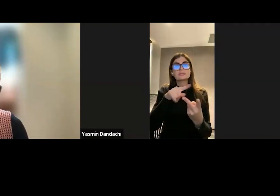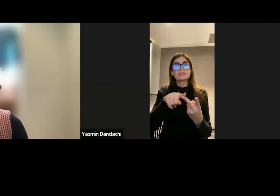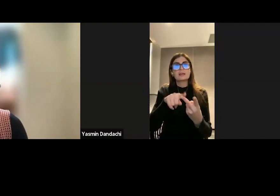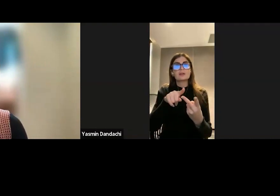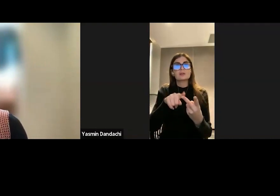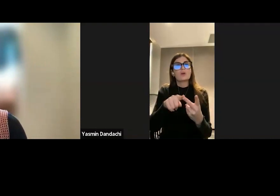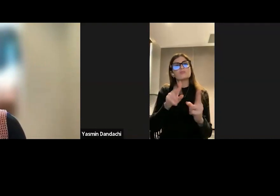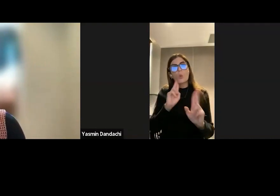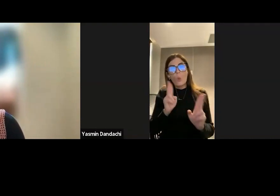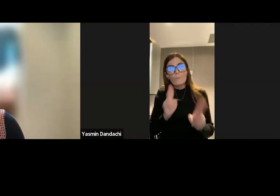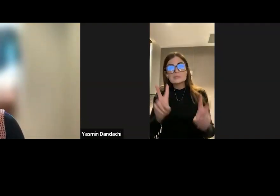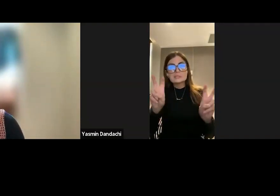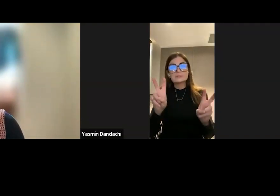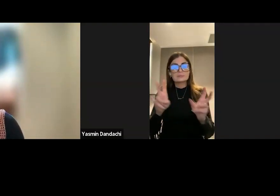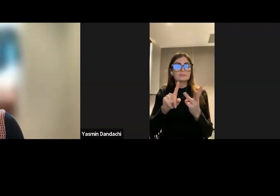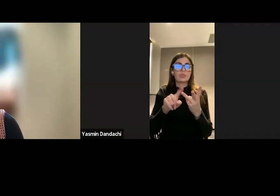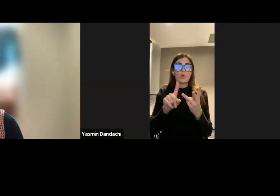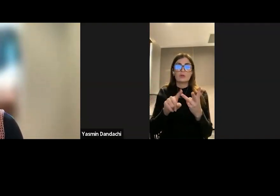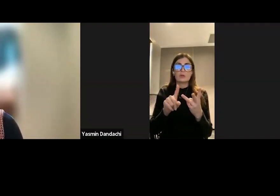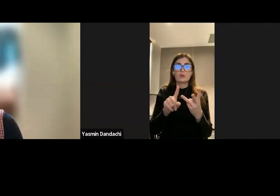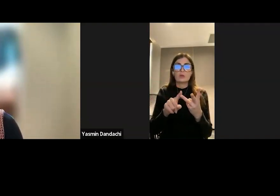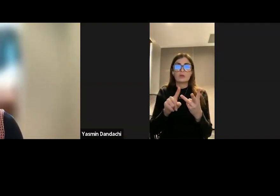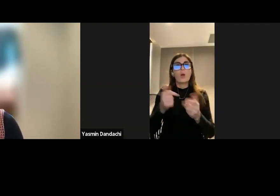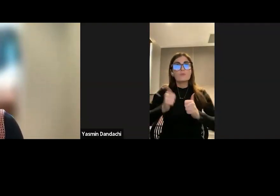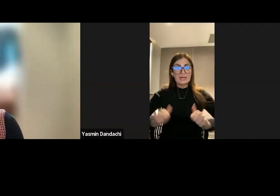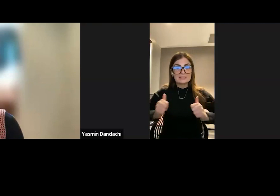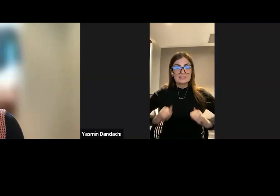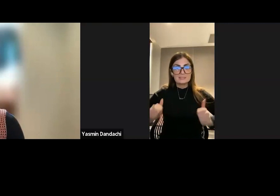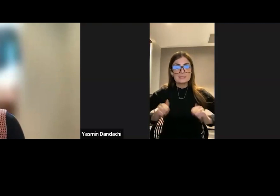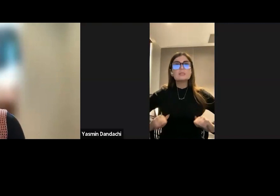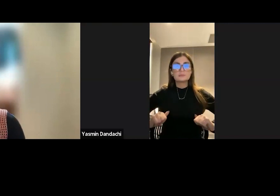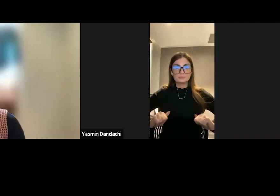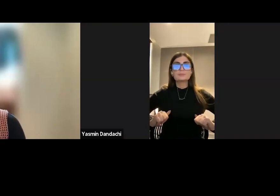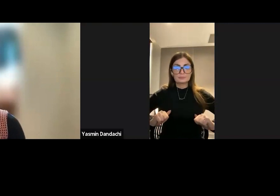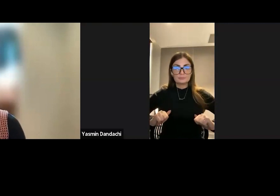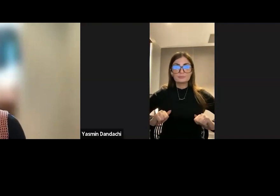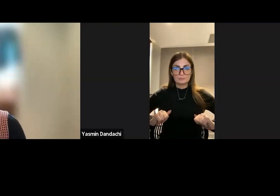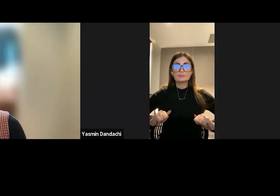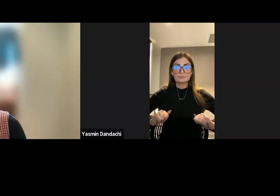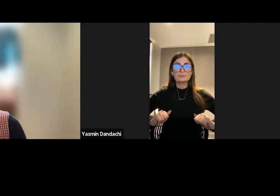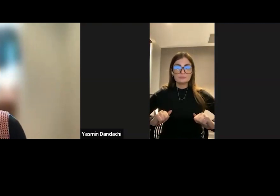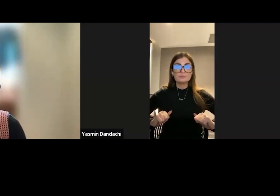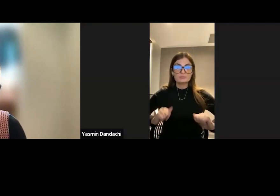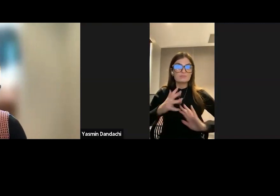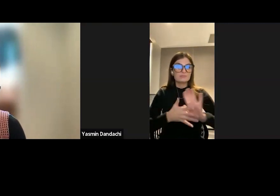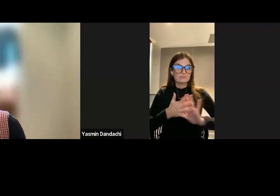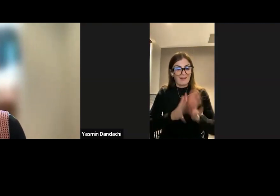and the third is a set of practices, which is the practical how to interact between